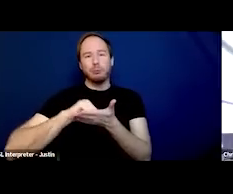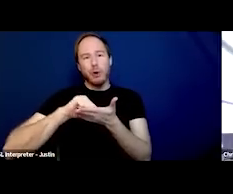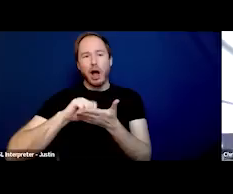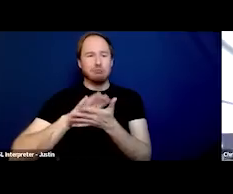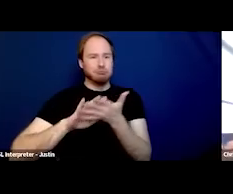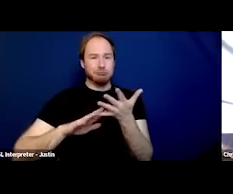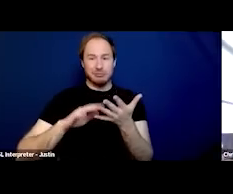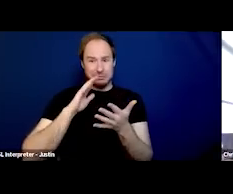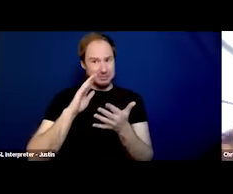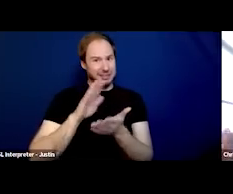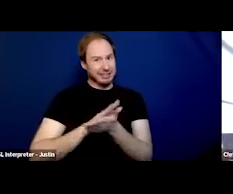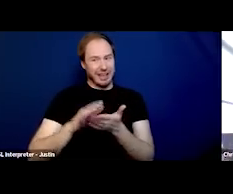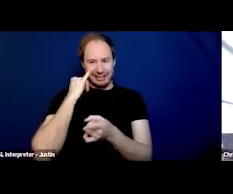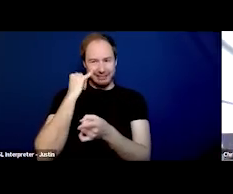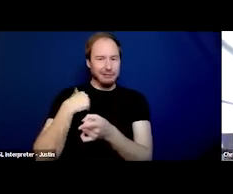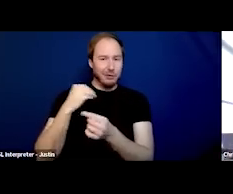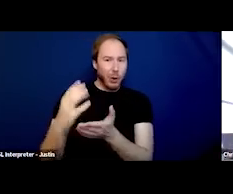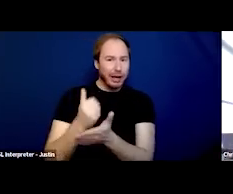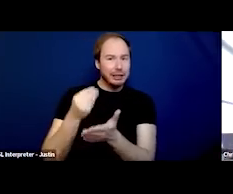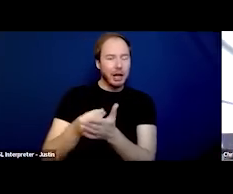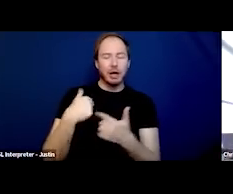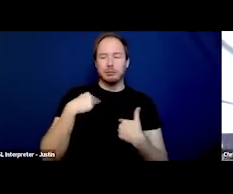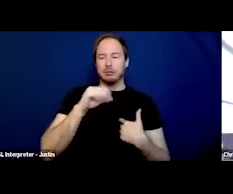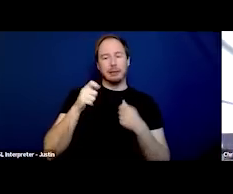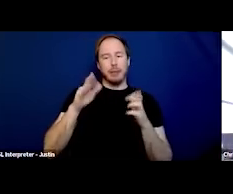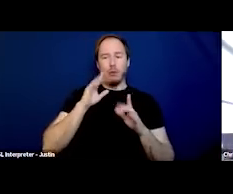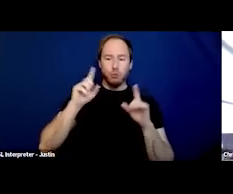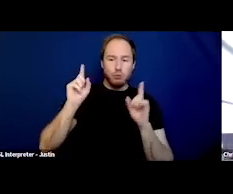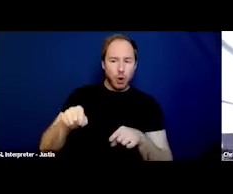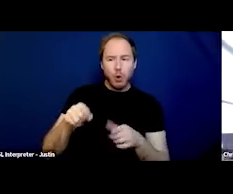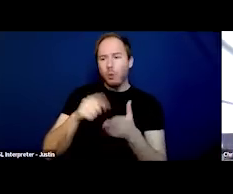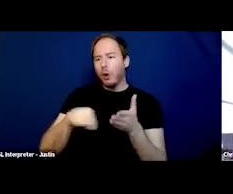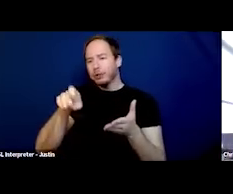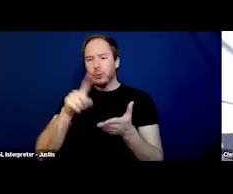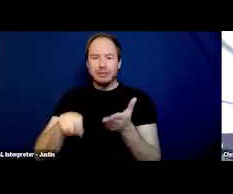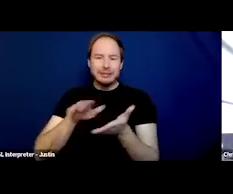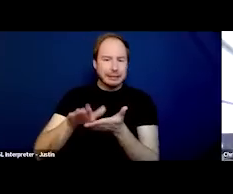And so our case managers will go do a home visit, establish what needs to be done, what the needs are,